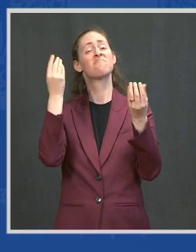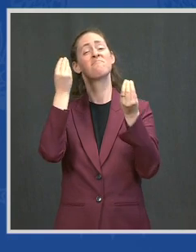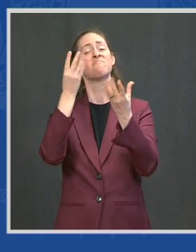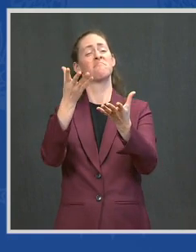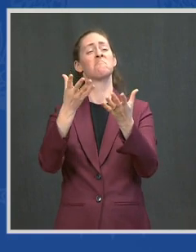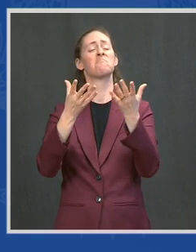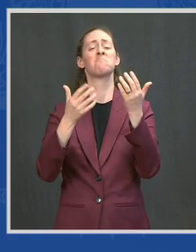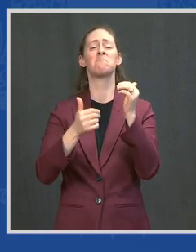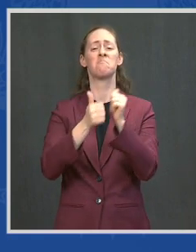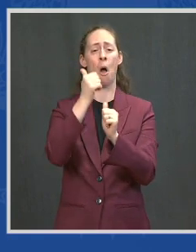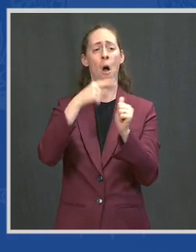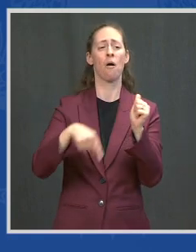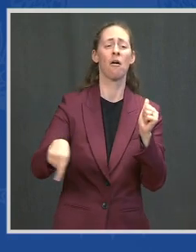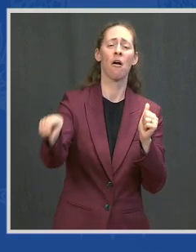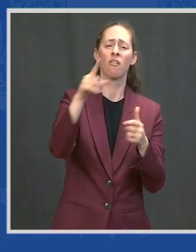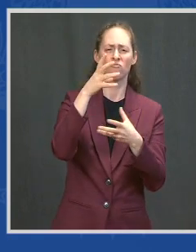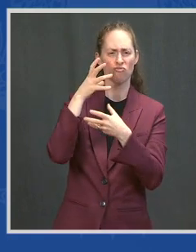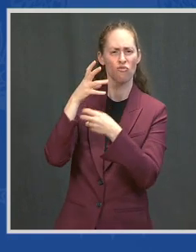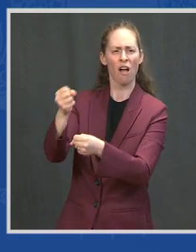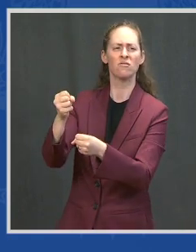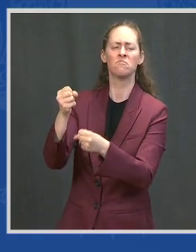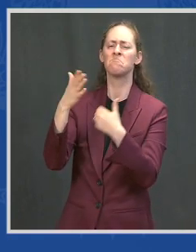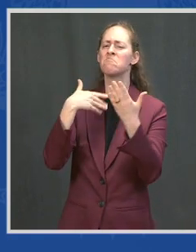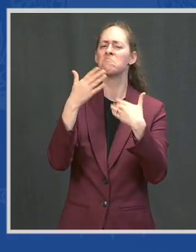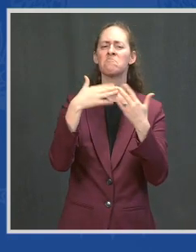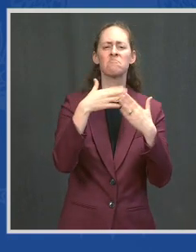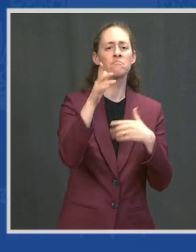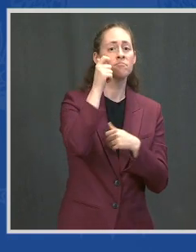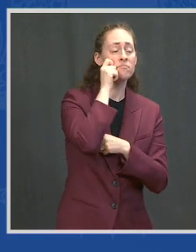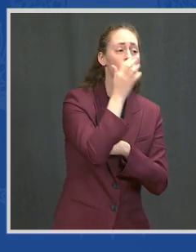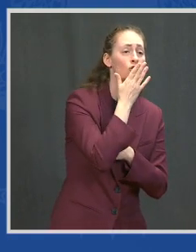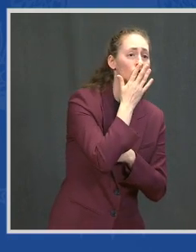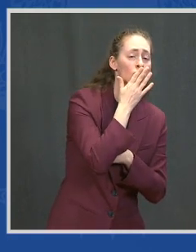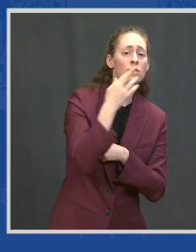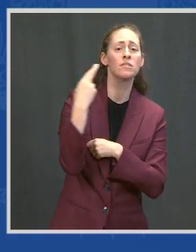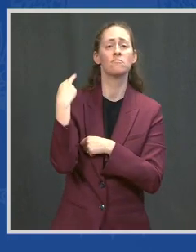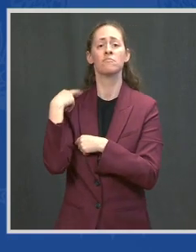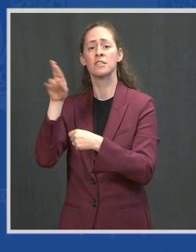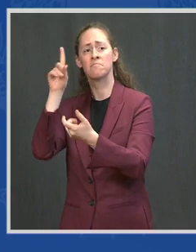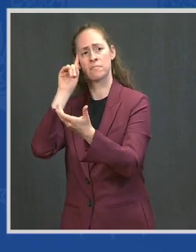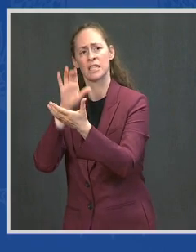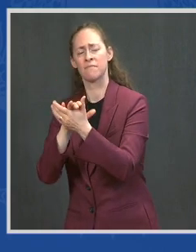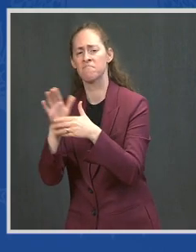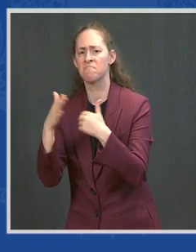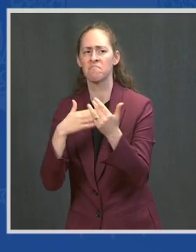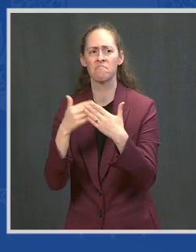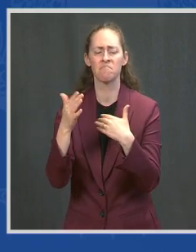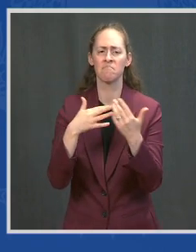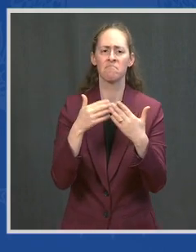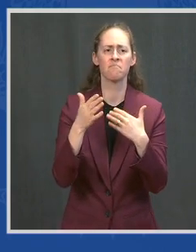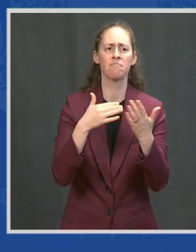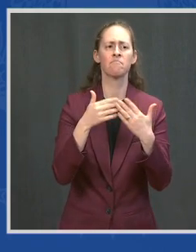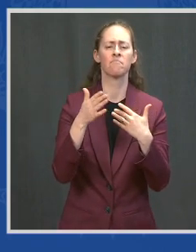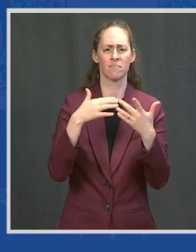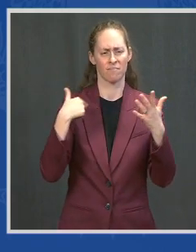Now we need to make the same progress for those under 65 years of age. There are a lot of younger people,